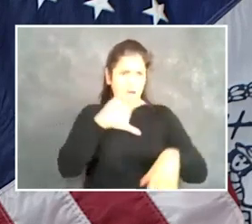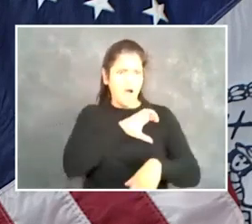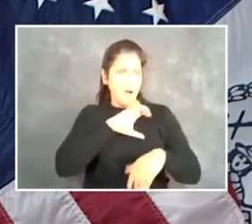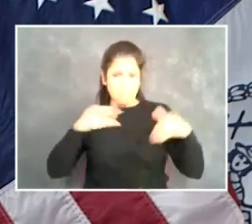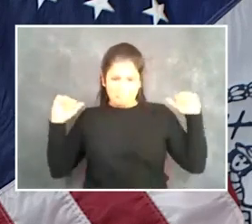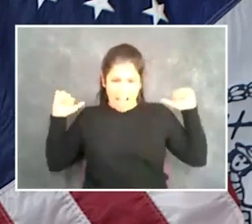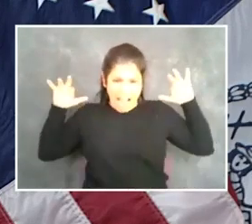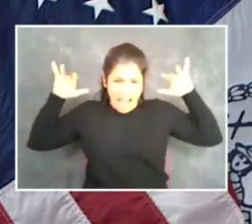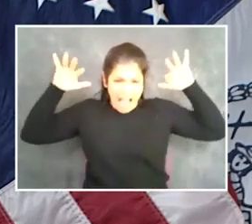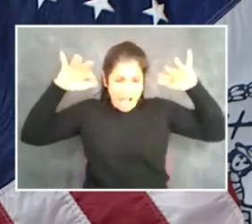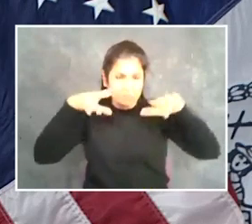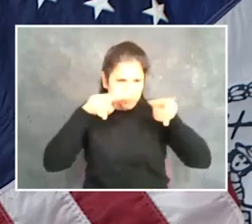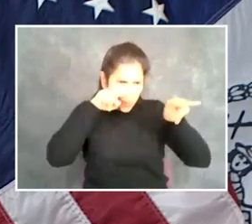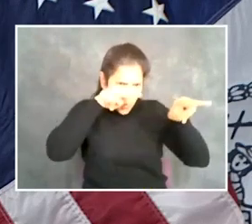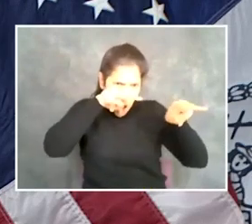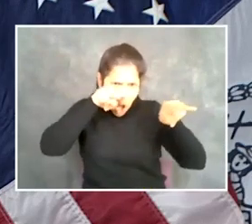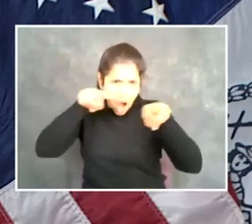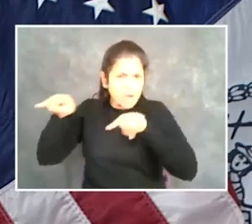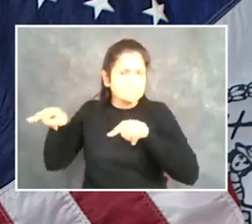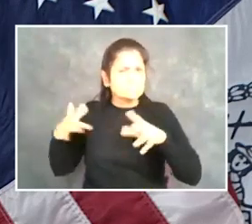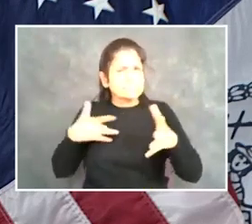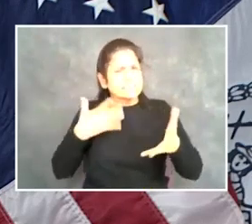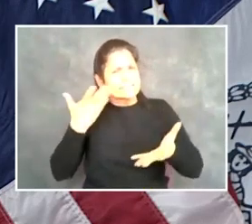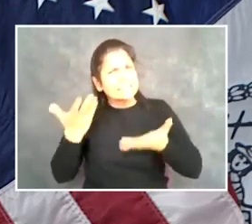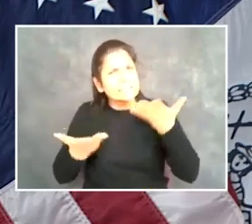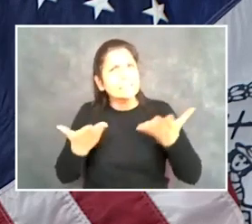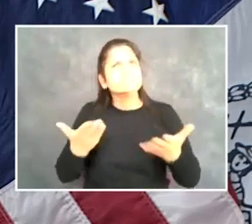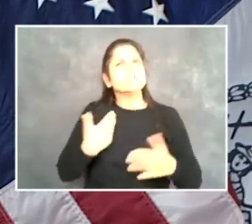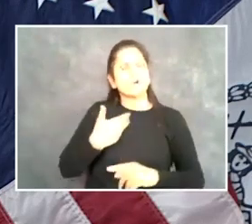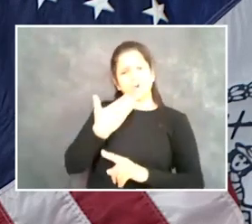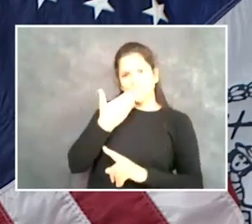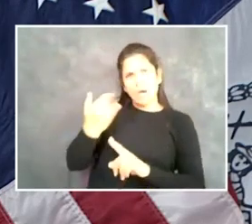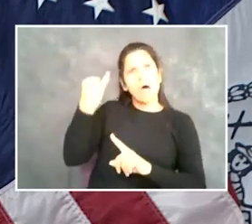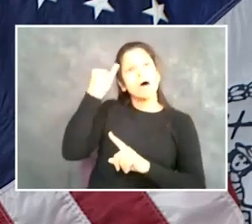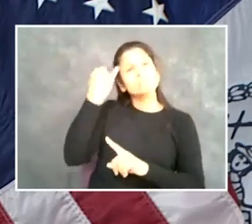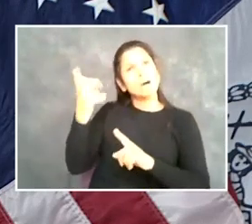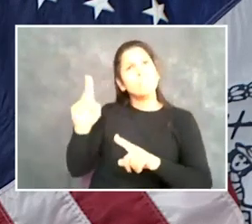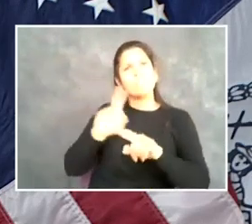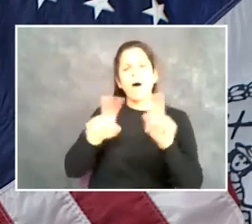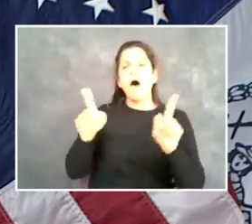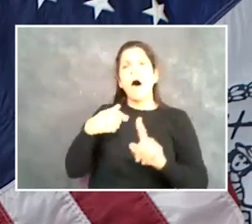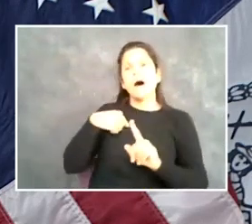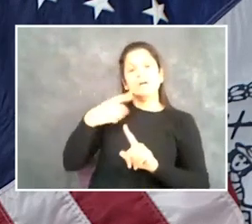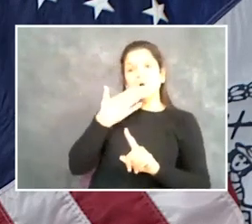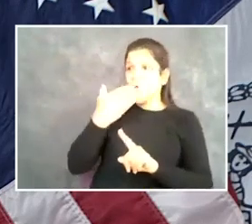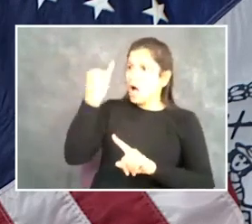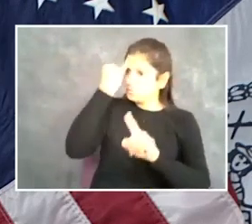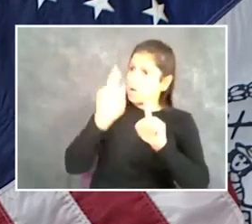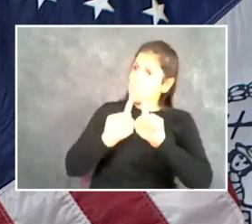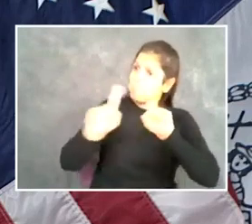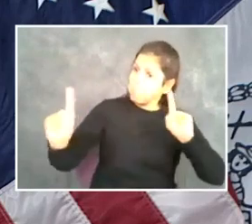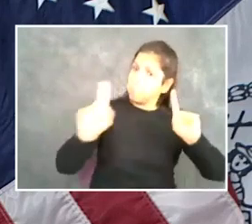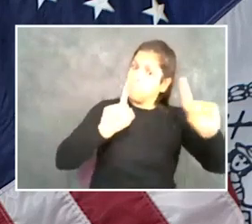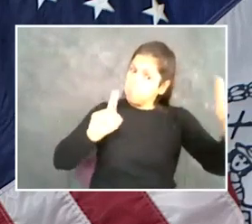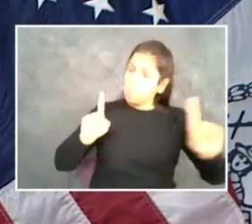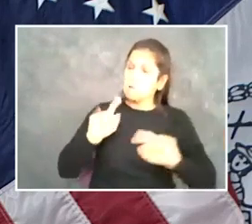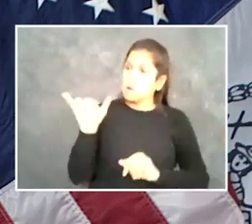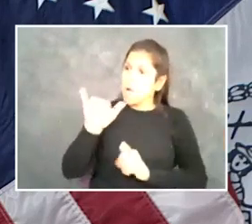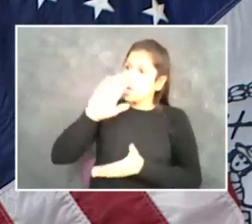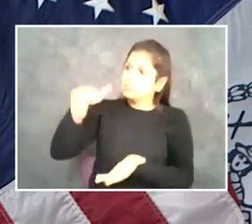TURNING THE CORNER ON THE DISEASE AND COULD DO WITH THE RIGHT WAY TO ENFORCE PROPERLY. IT'S A PERFECTLY FAIR THING AND